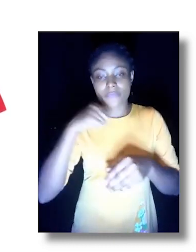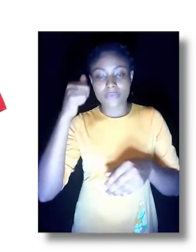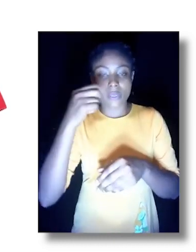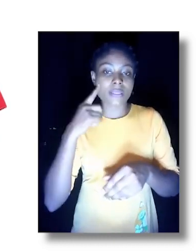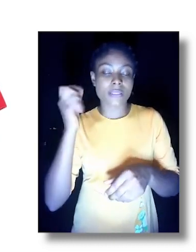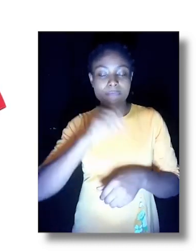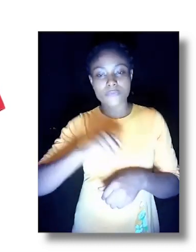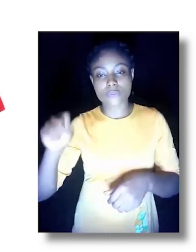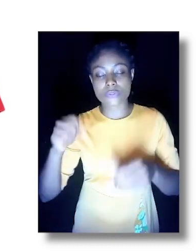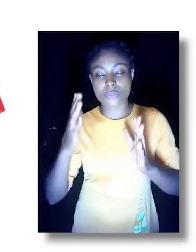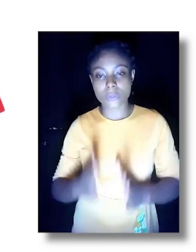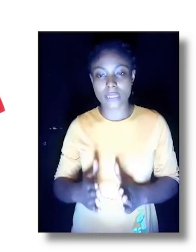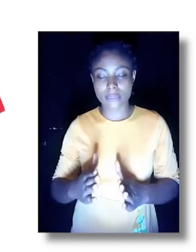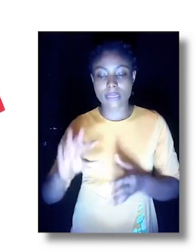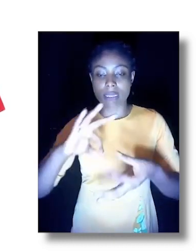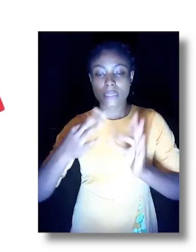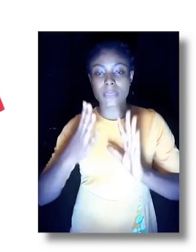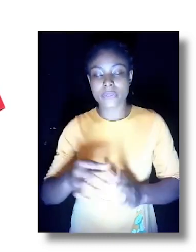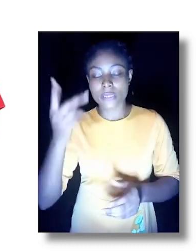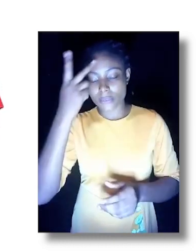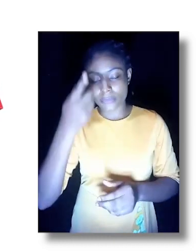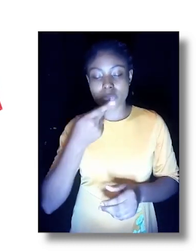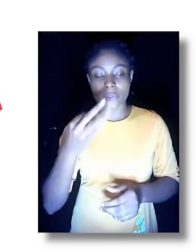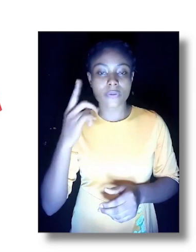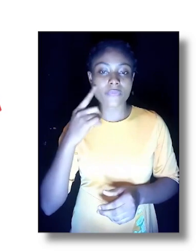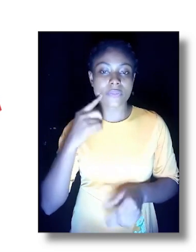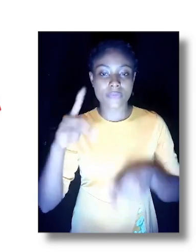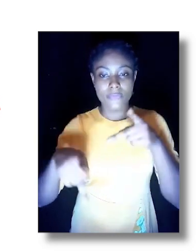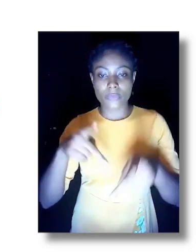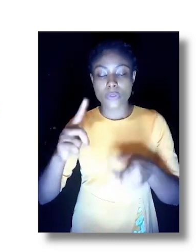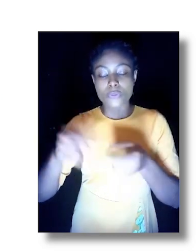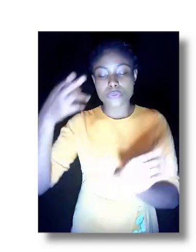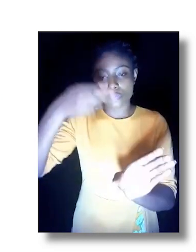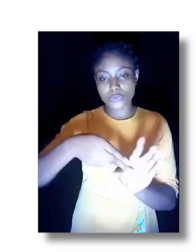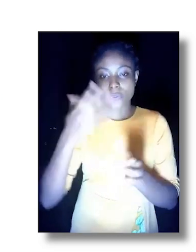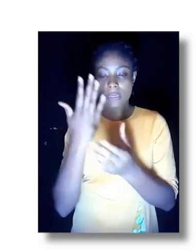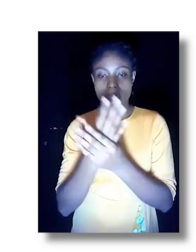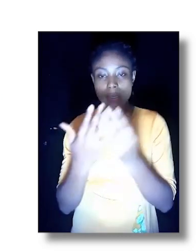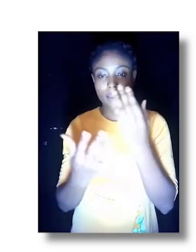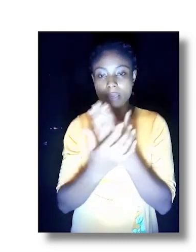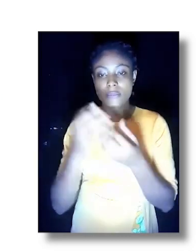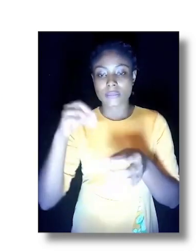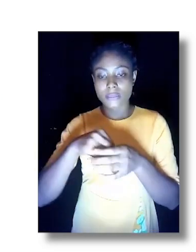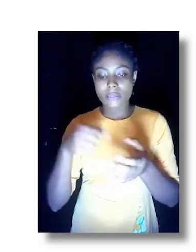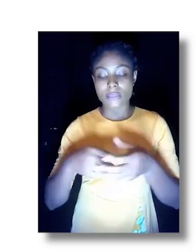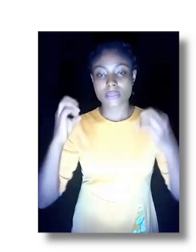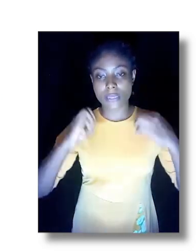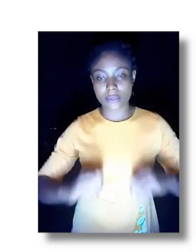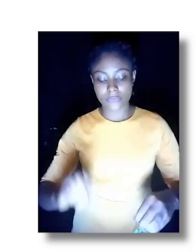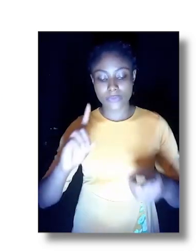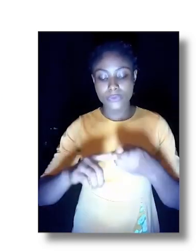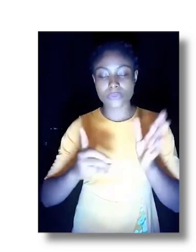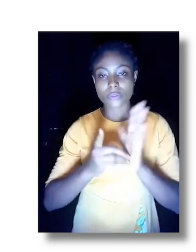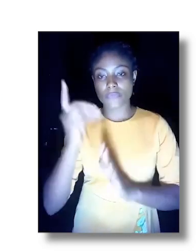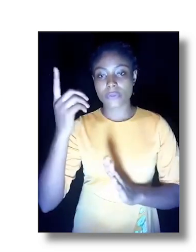linguists, parents of deaf children, and everyone to join hands in this effort towards developing